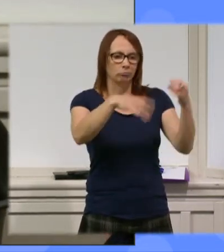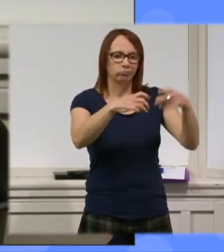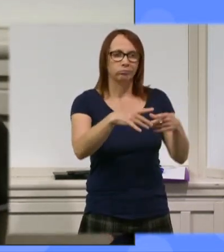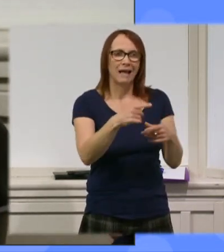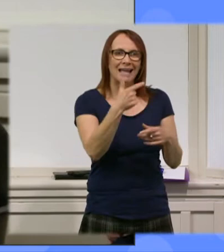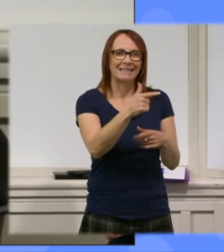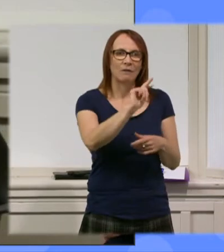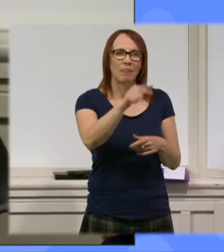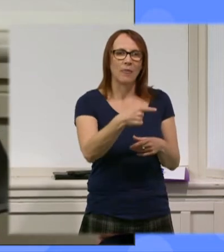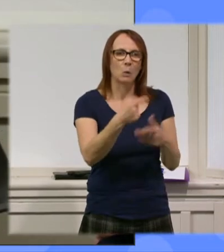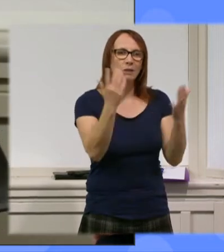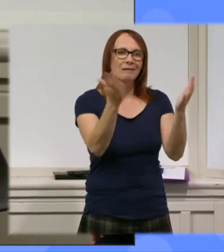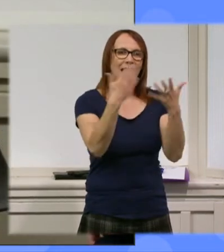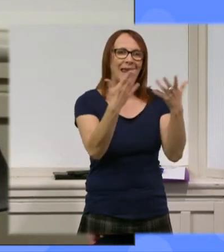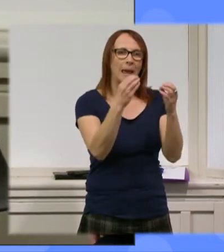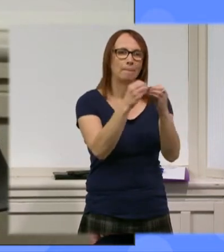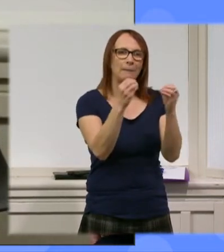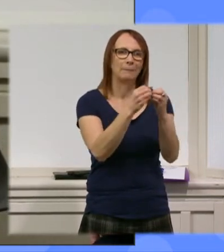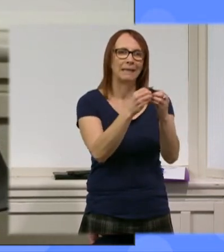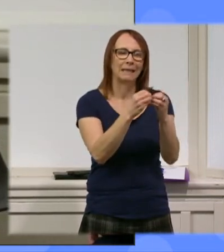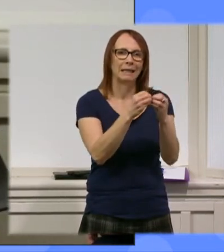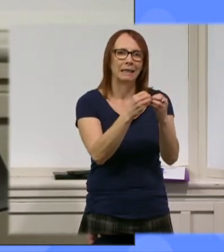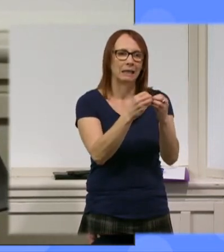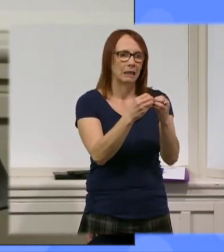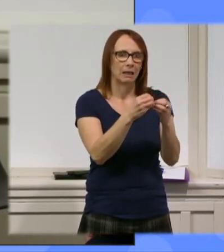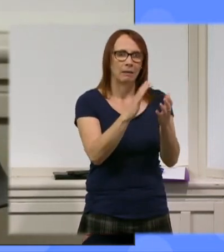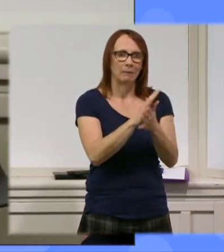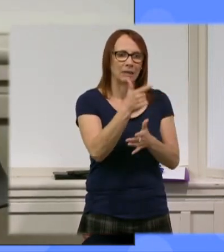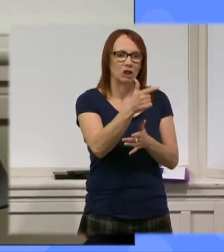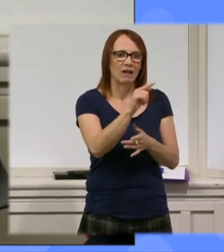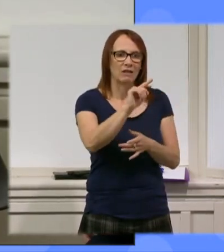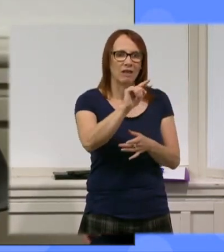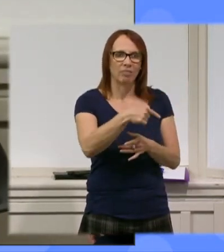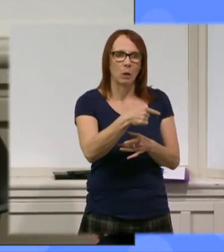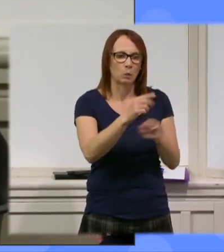Airbnb stanbro that 7,000 houses that Scottish people aren't living so we need